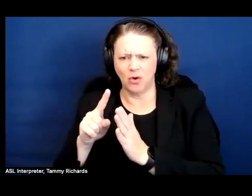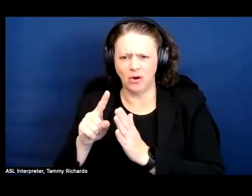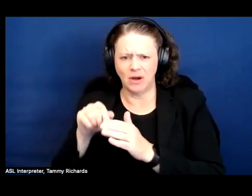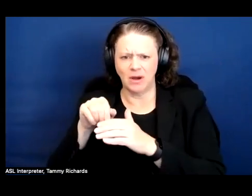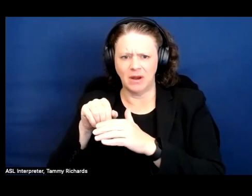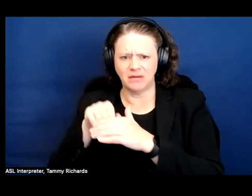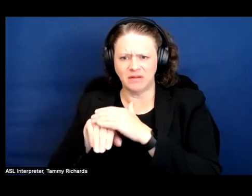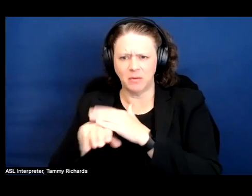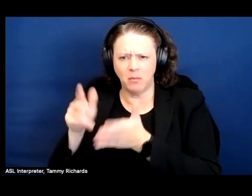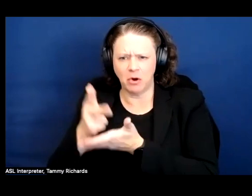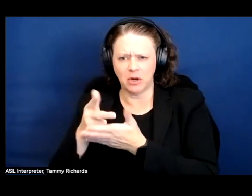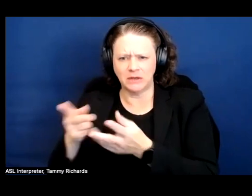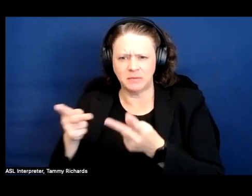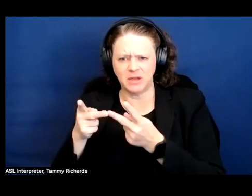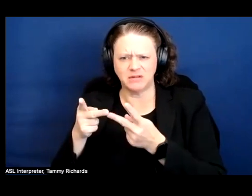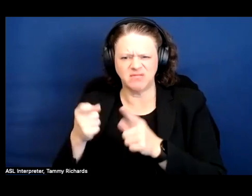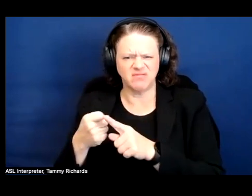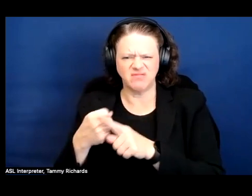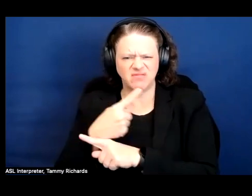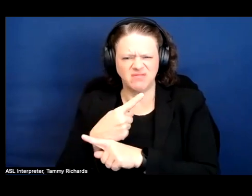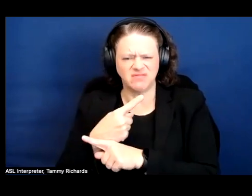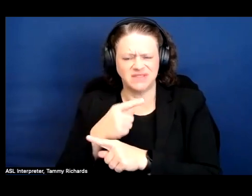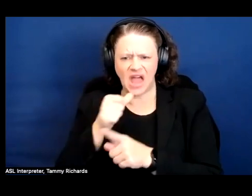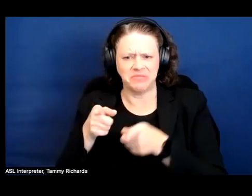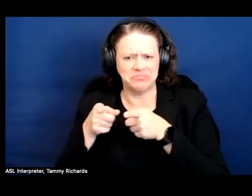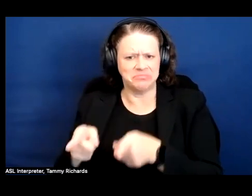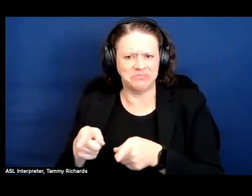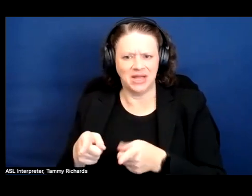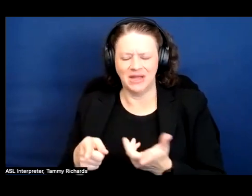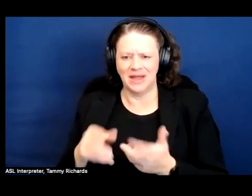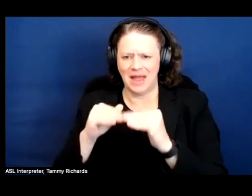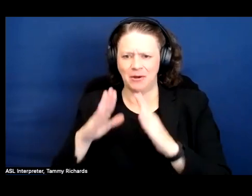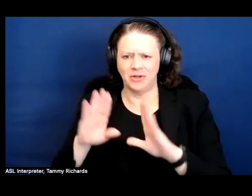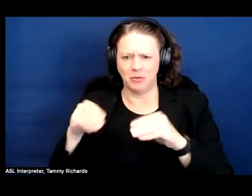It doesn't affect fair housing rights at all. It's written into the code that it doesn't.